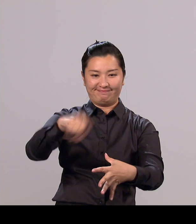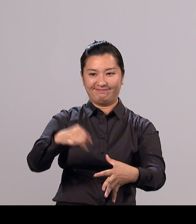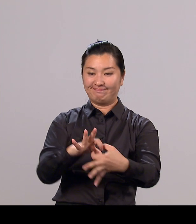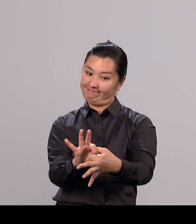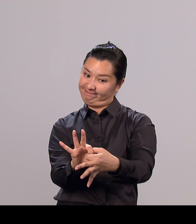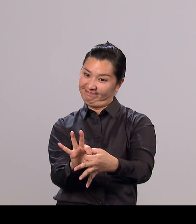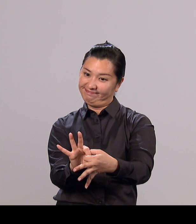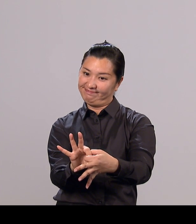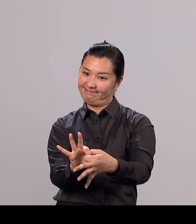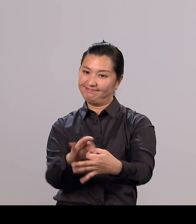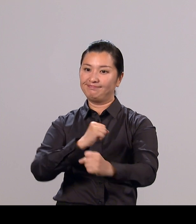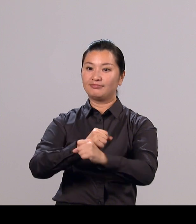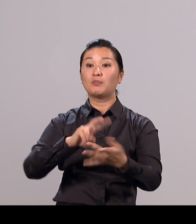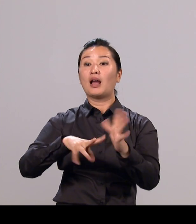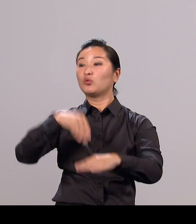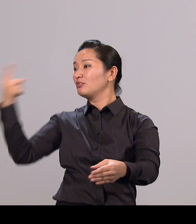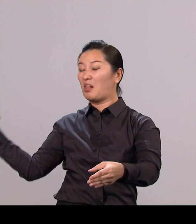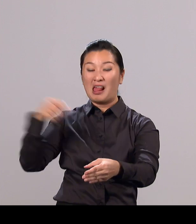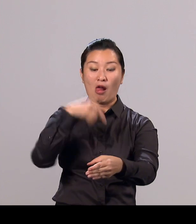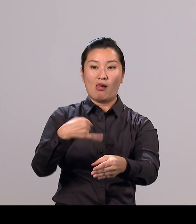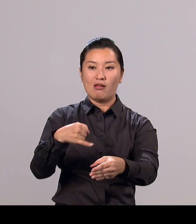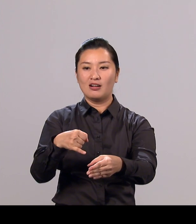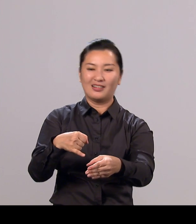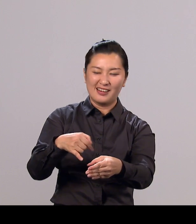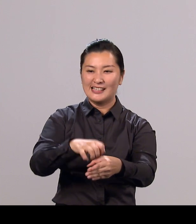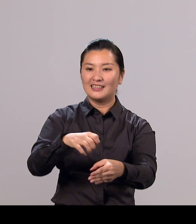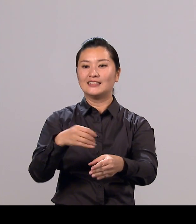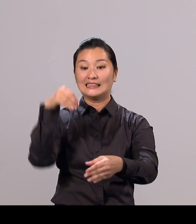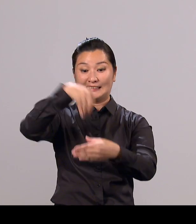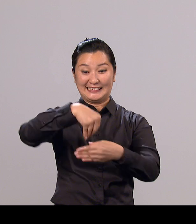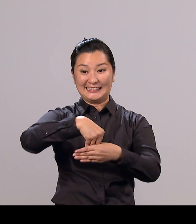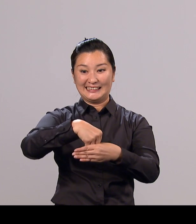There is no need for the customs officers to inspect the box over and over again.